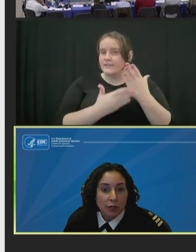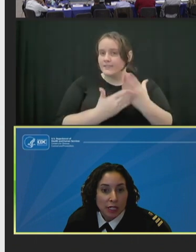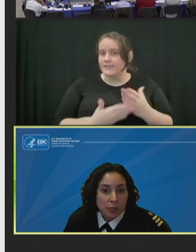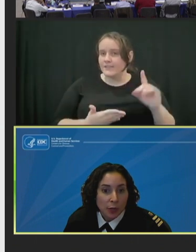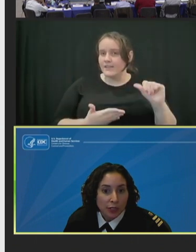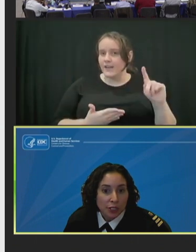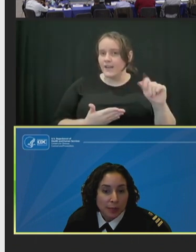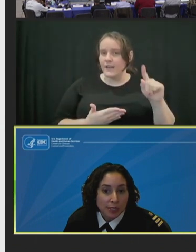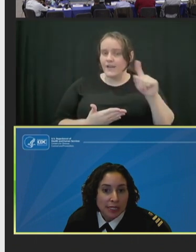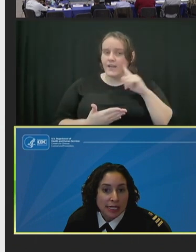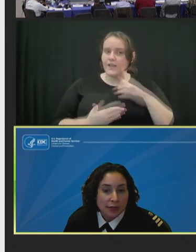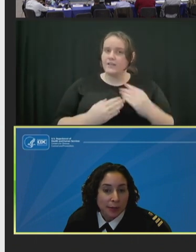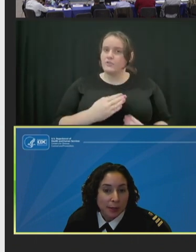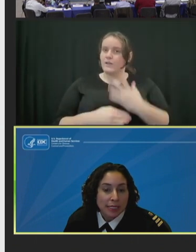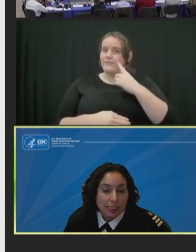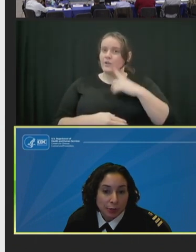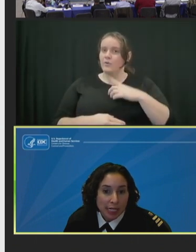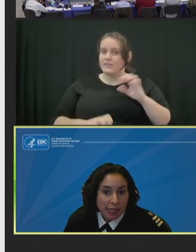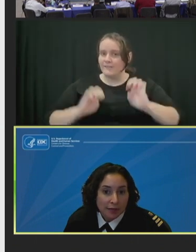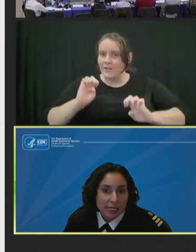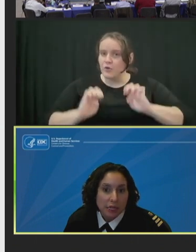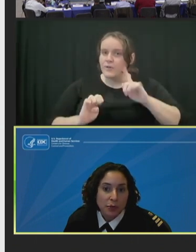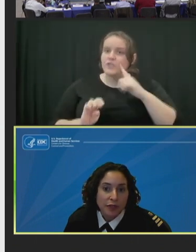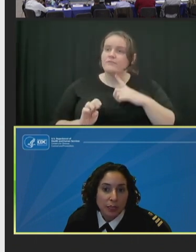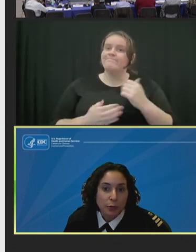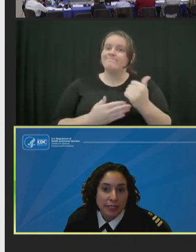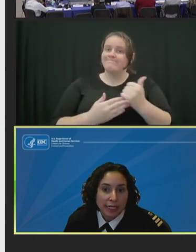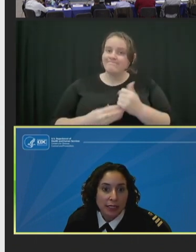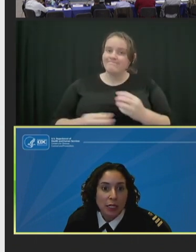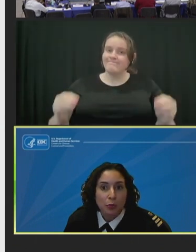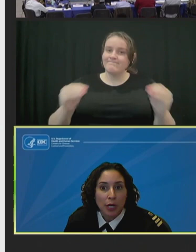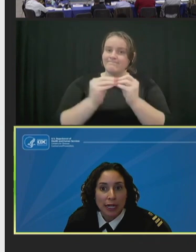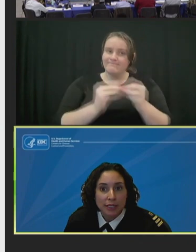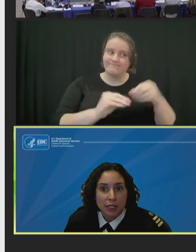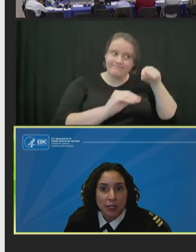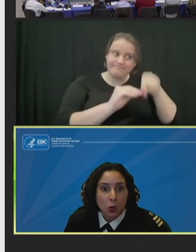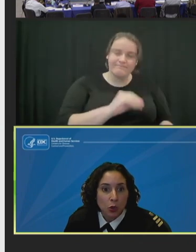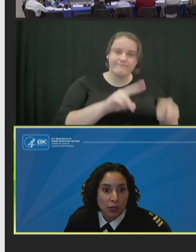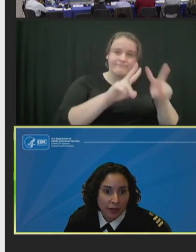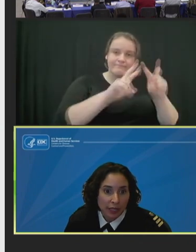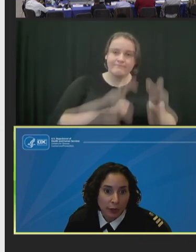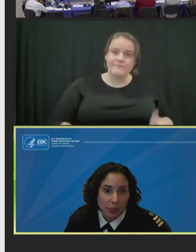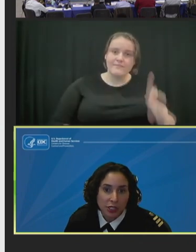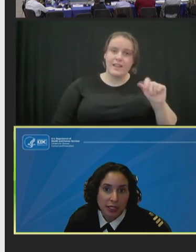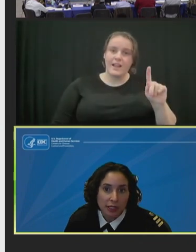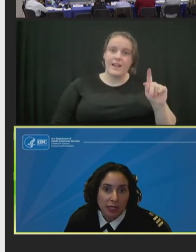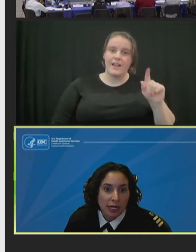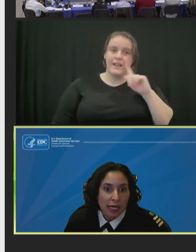across partnerships and deeper dives into available data comprised the core evaluation.